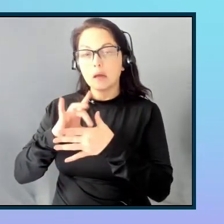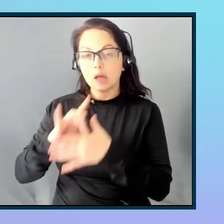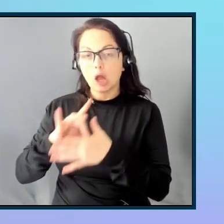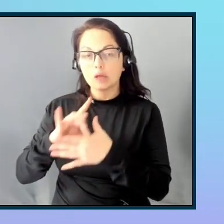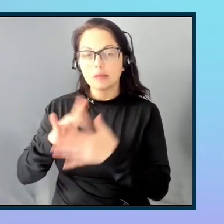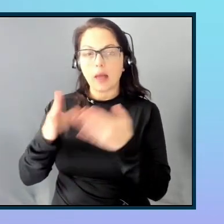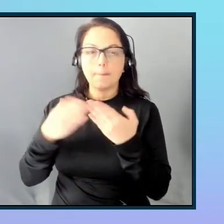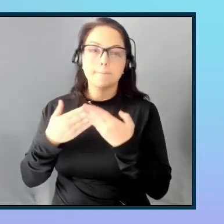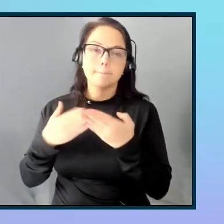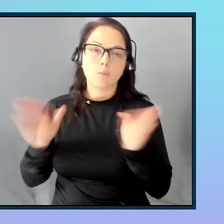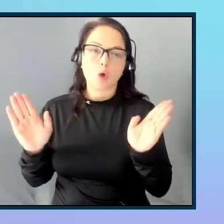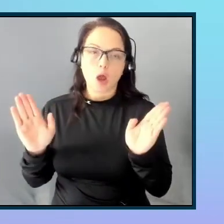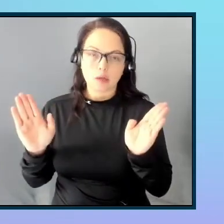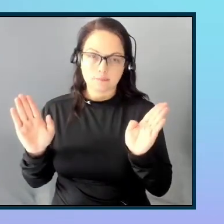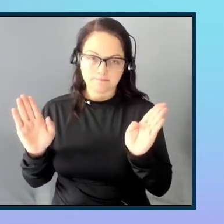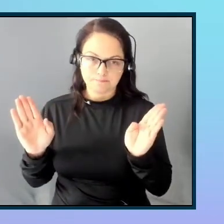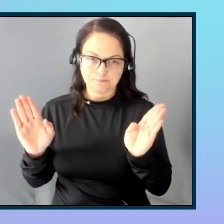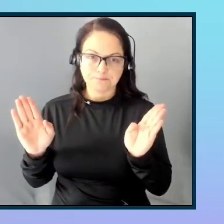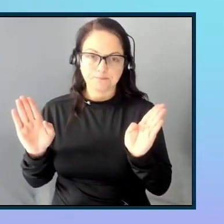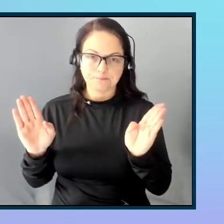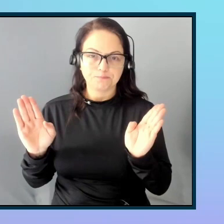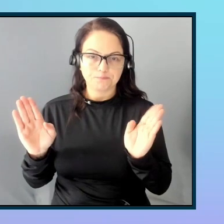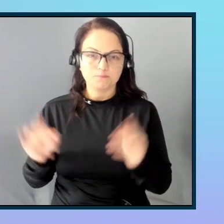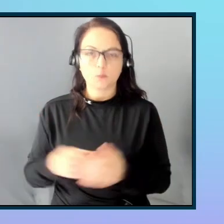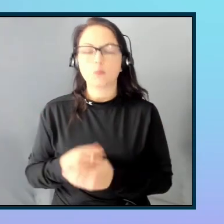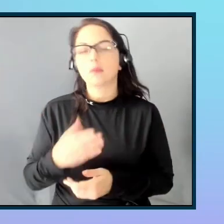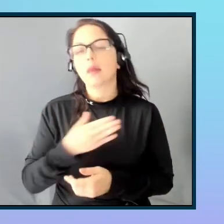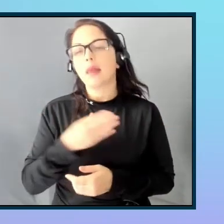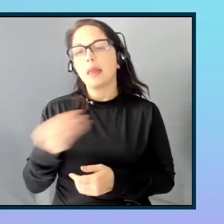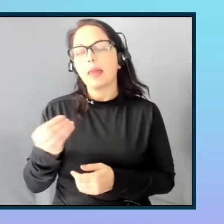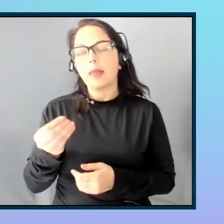and it is applied on lots and lots of different websites.